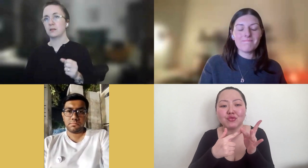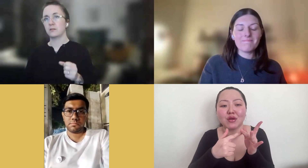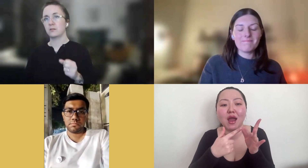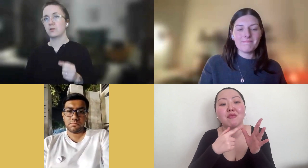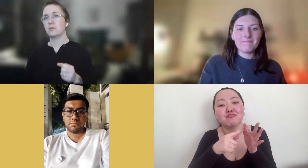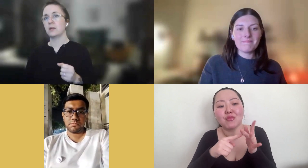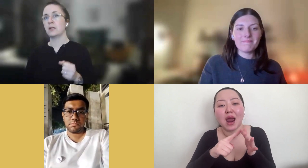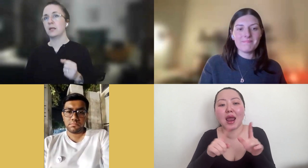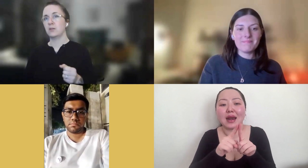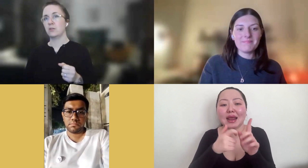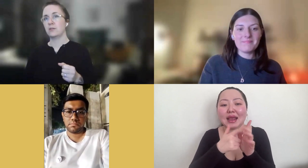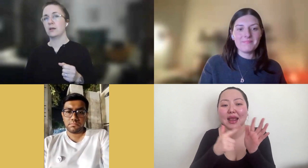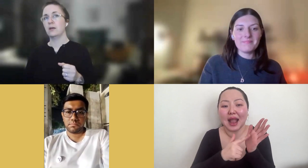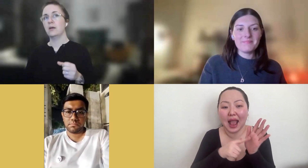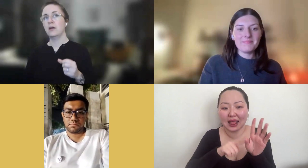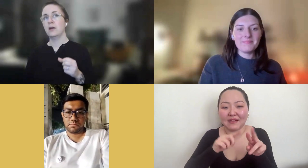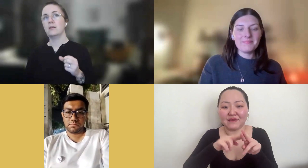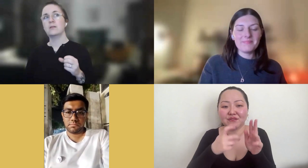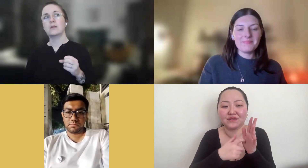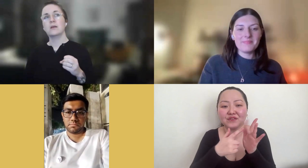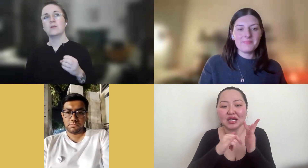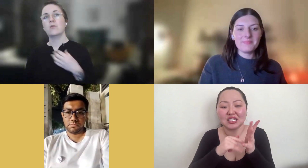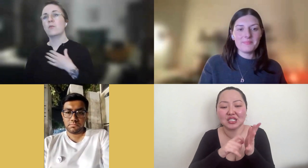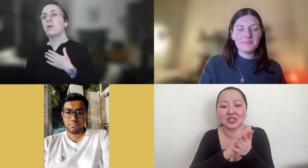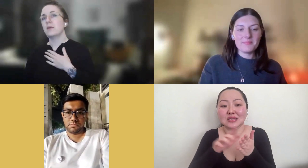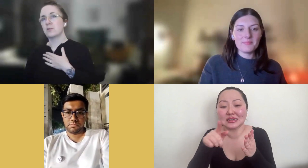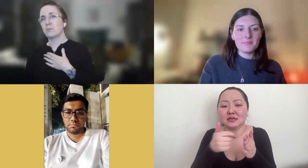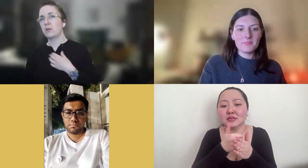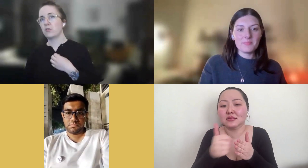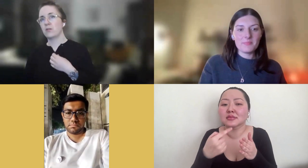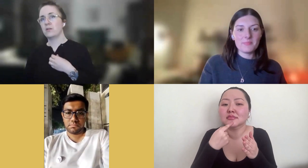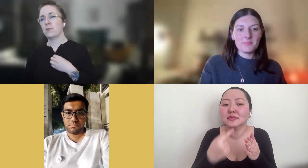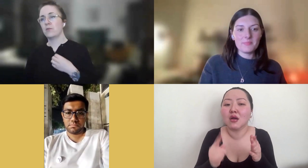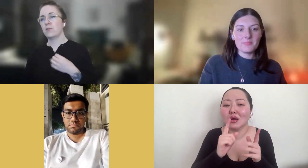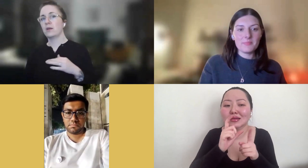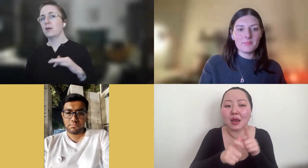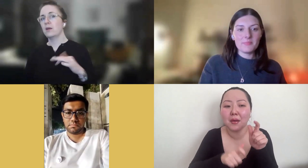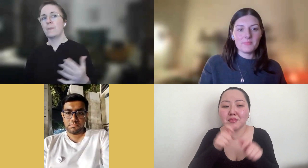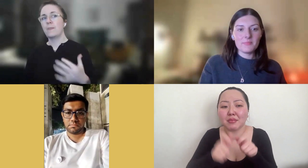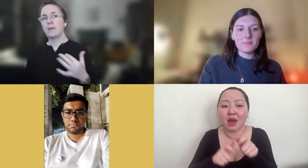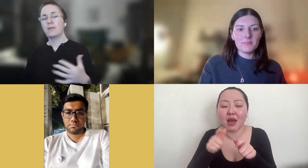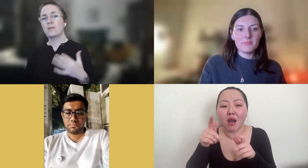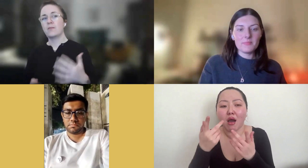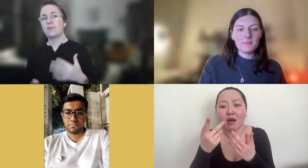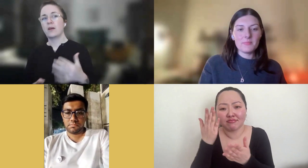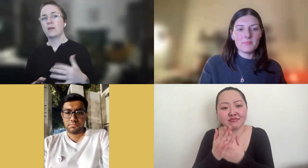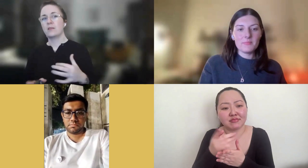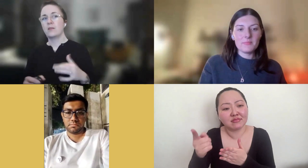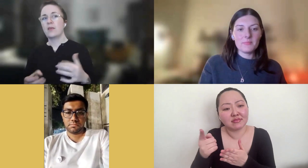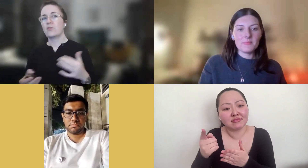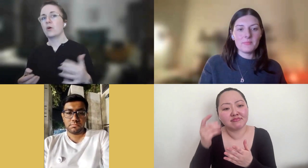think that is fundamentally interesting and for me, it is a mantra in terms of like, the idea - it